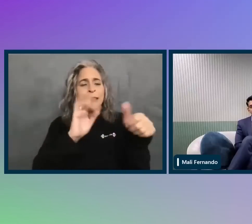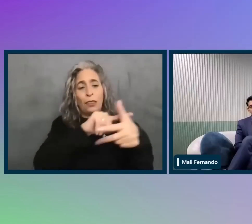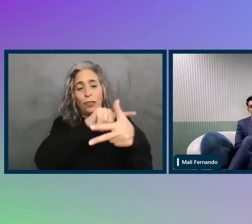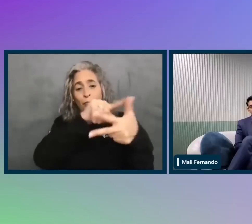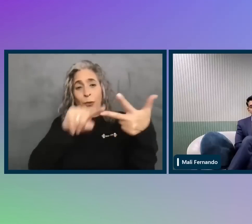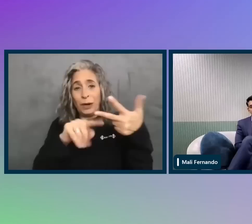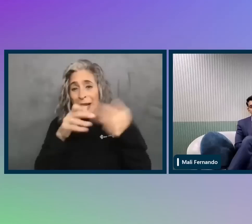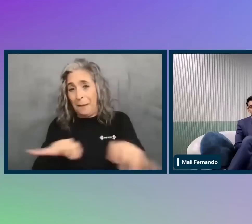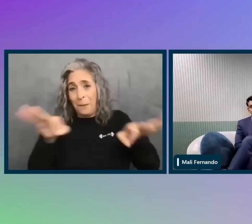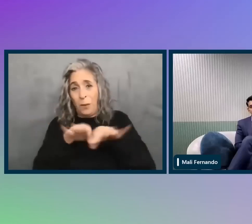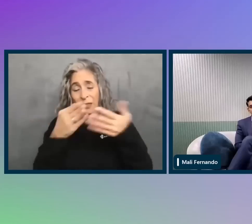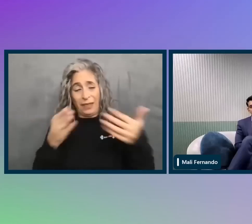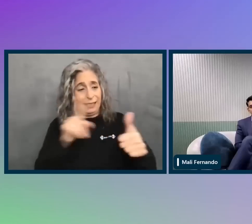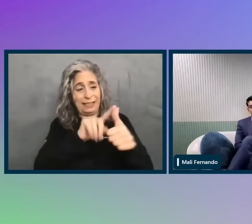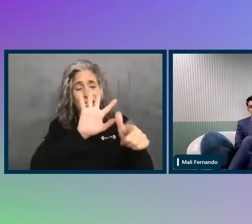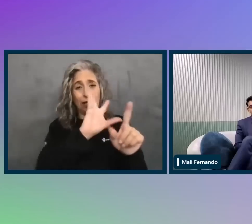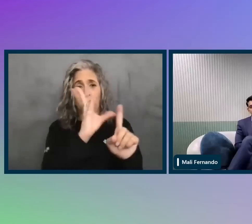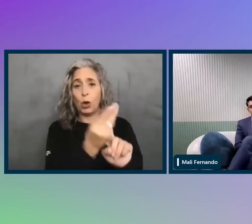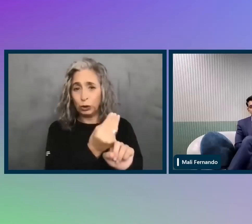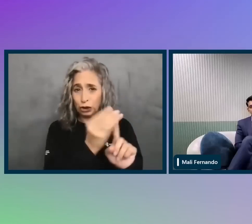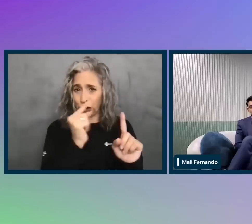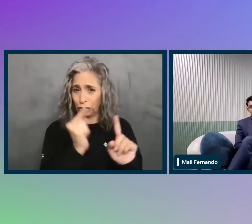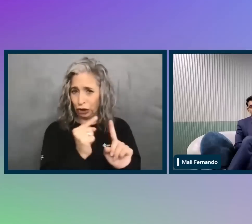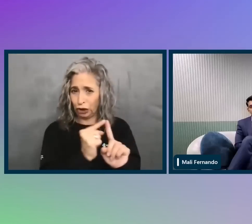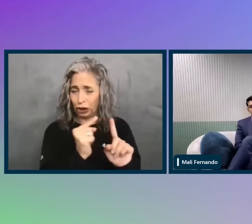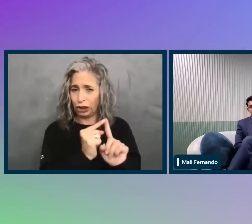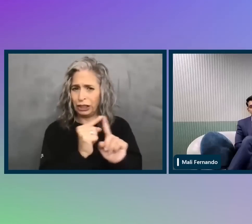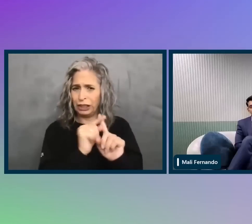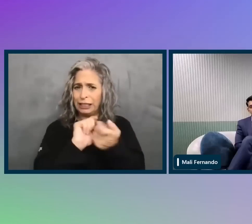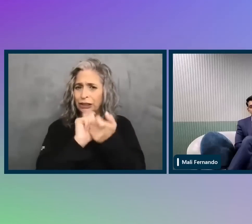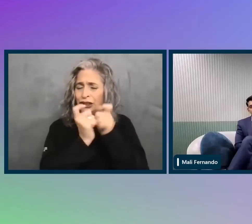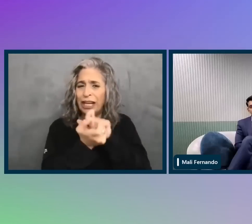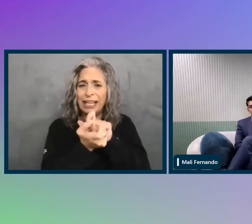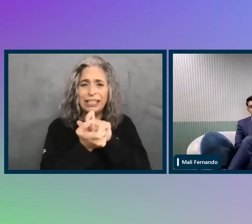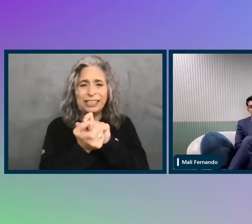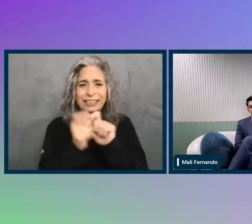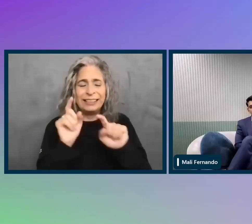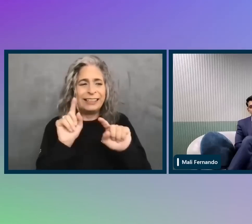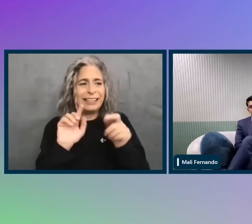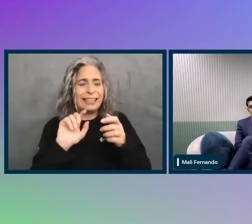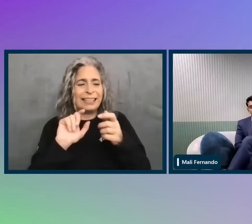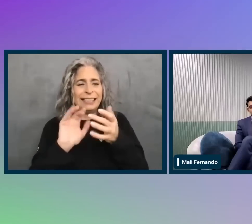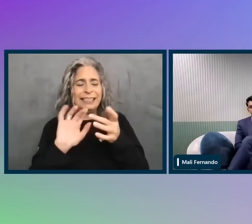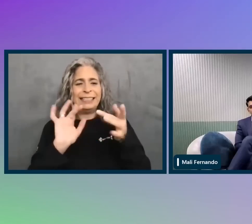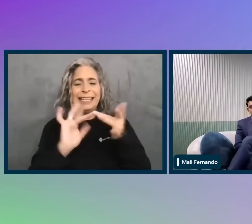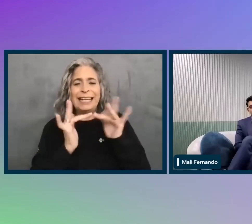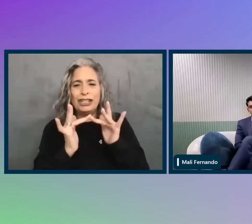the culture, because change is hard and digital accessibility transformations